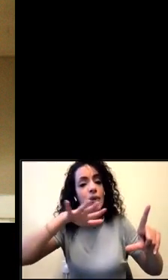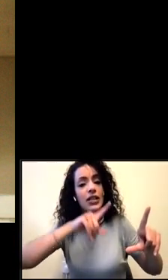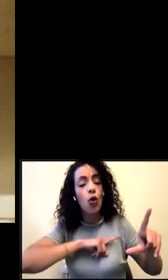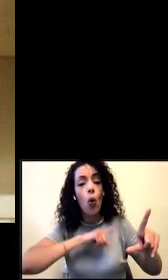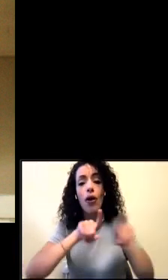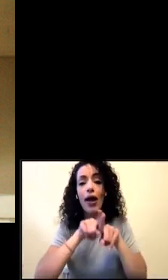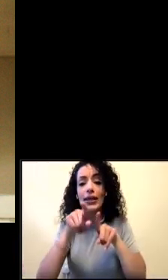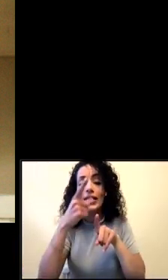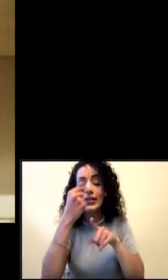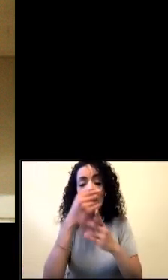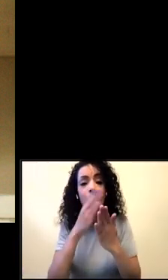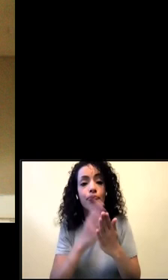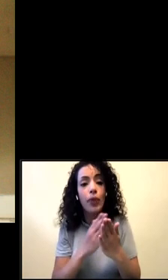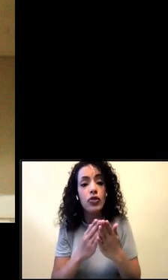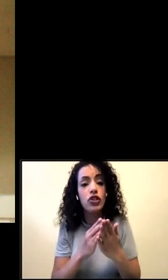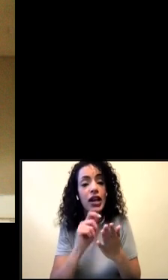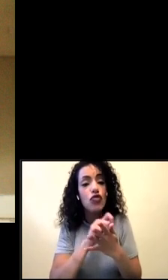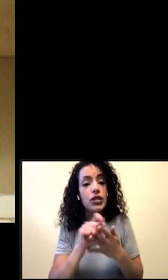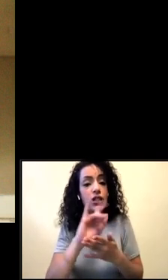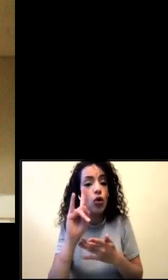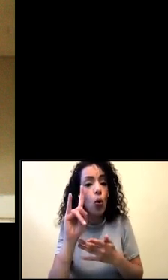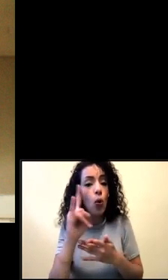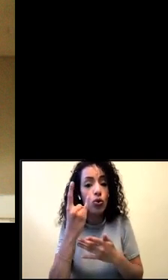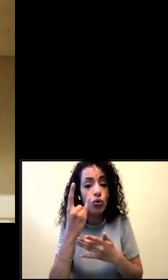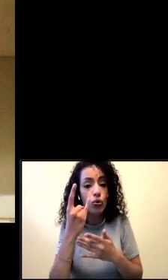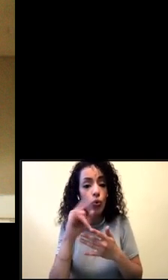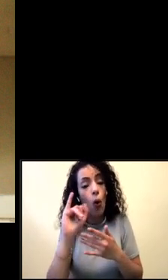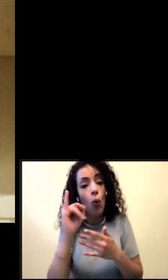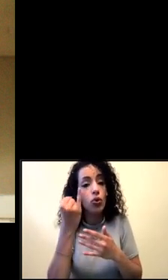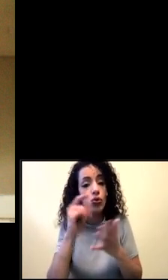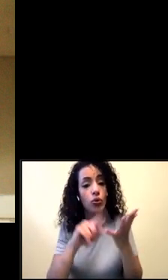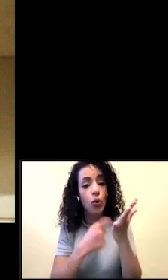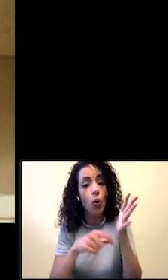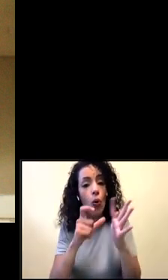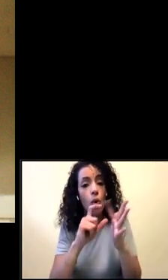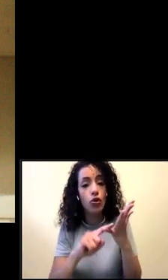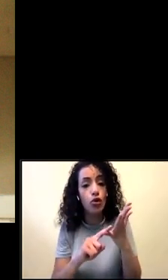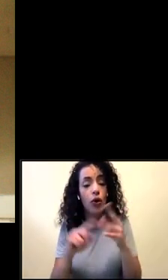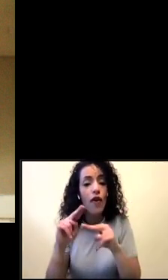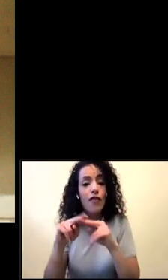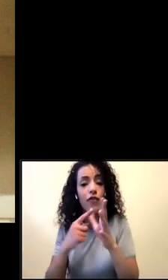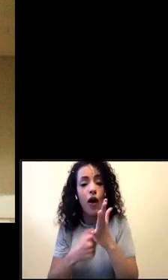written in Urdu, Farsi and Arabic and it kind of is about the generations of the family, and